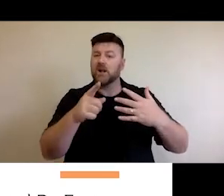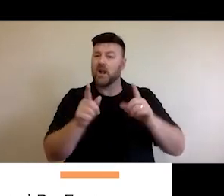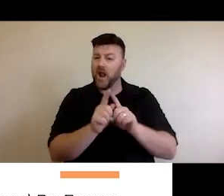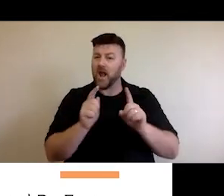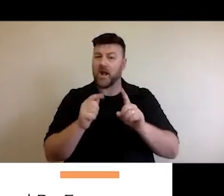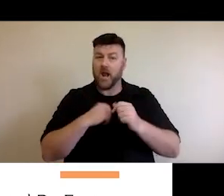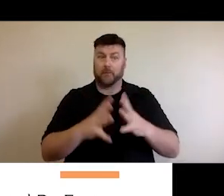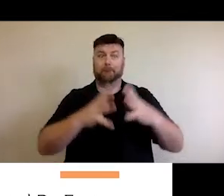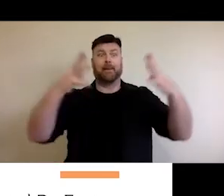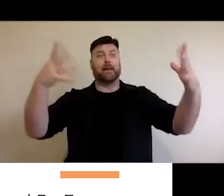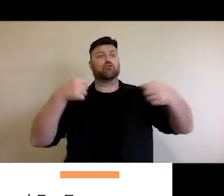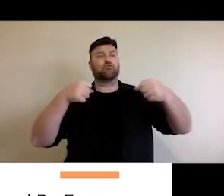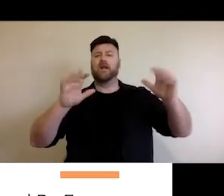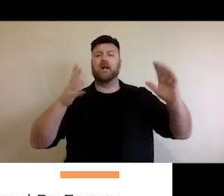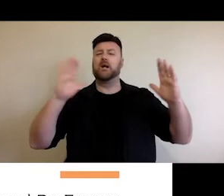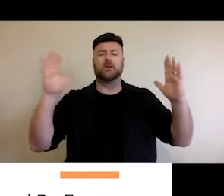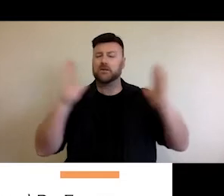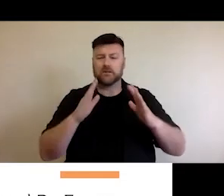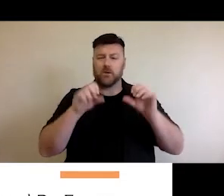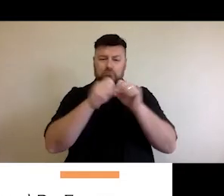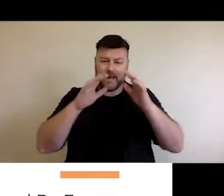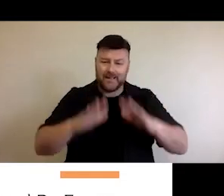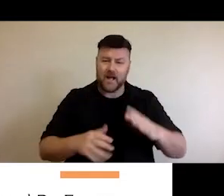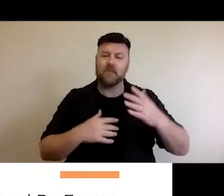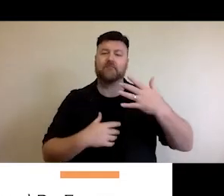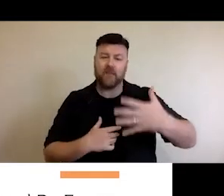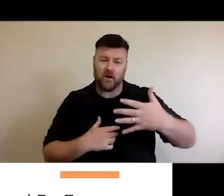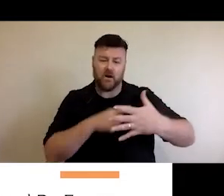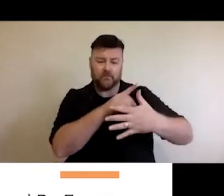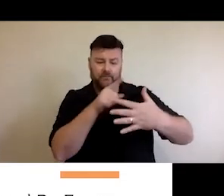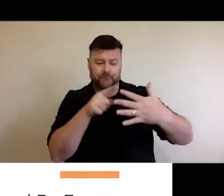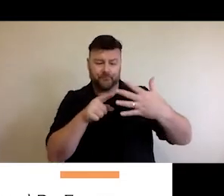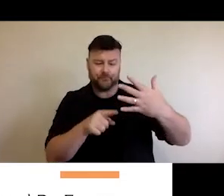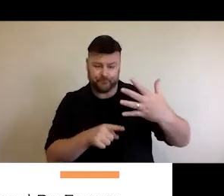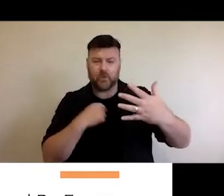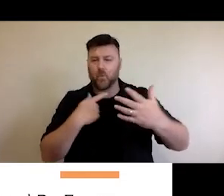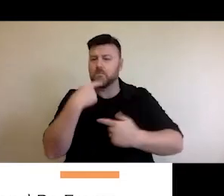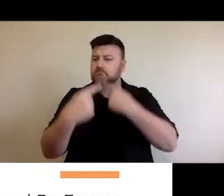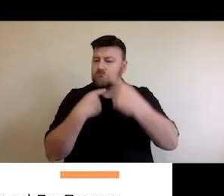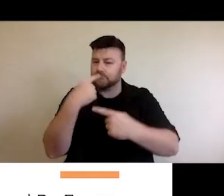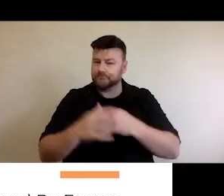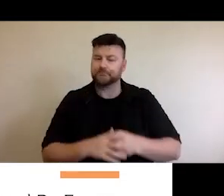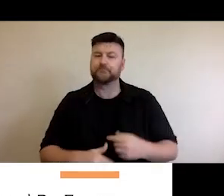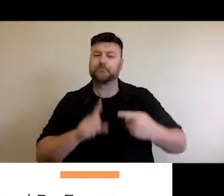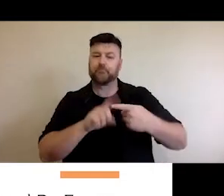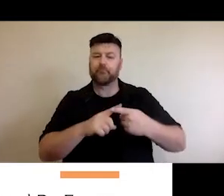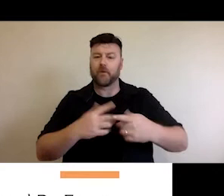So in my slide, I've got five steps, and I'm going to walk with them at the moment. So the first step is - breathe and reframe.